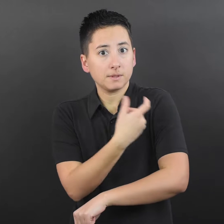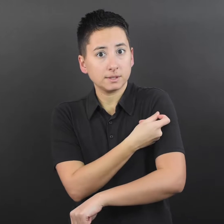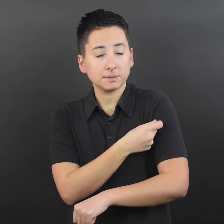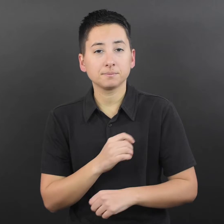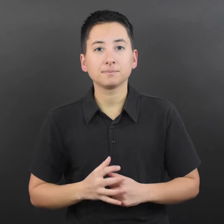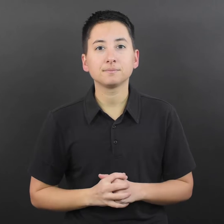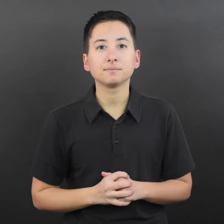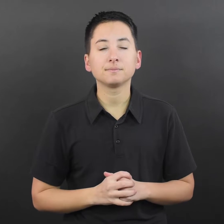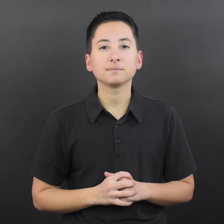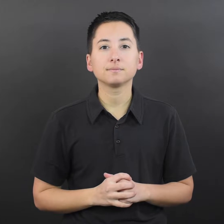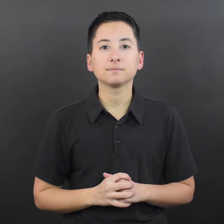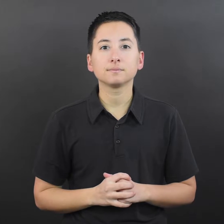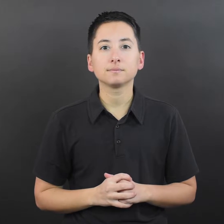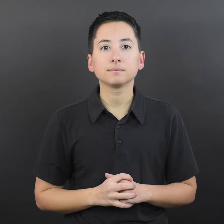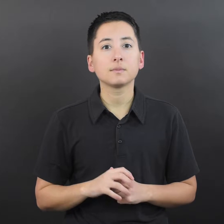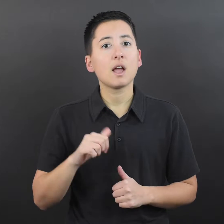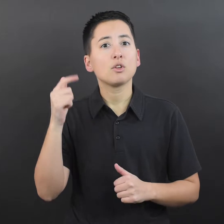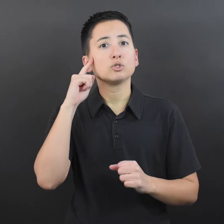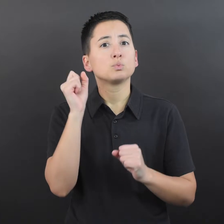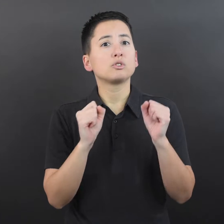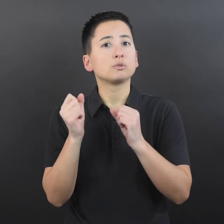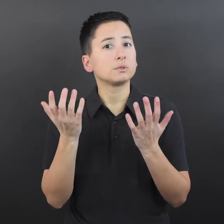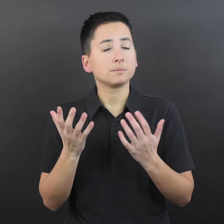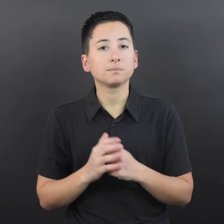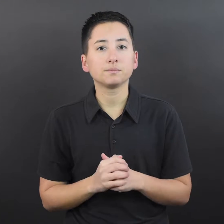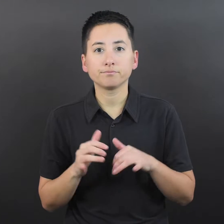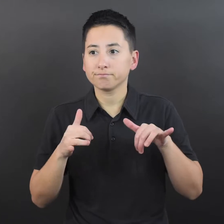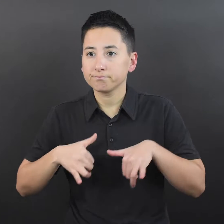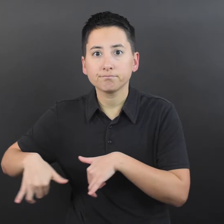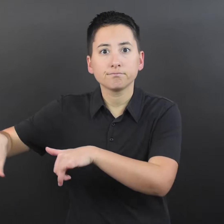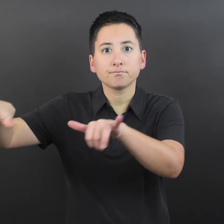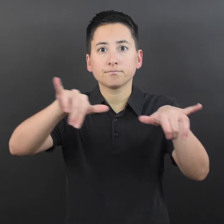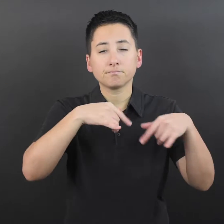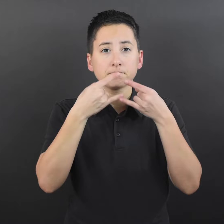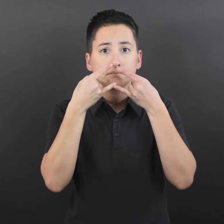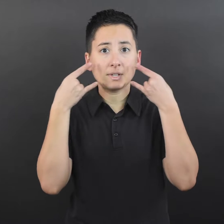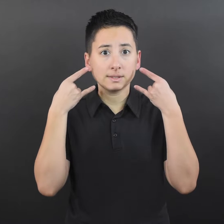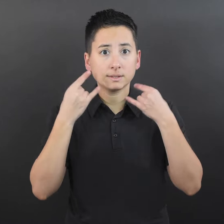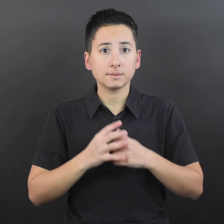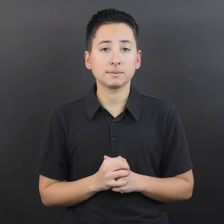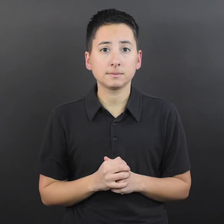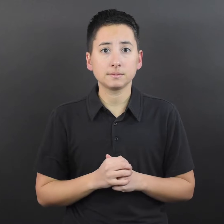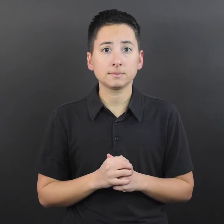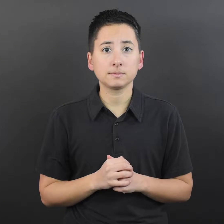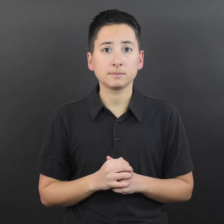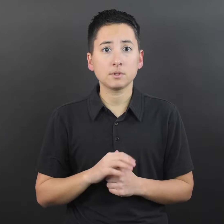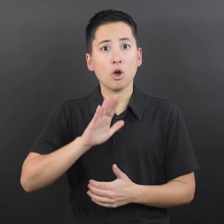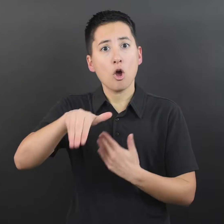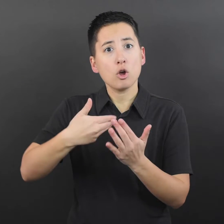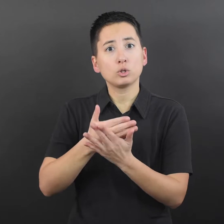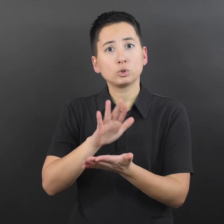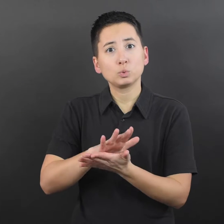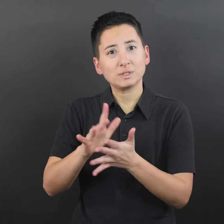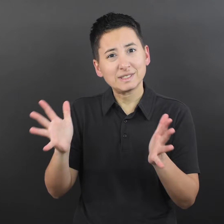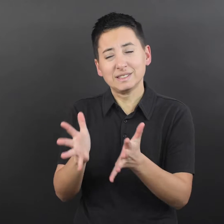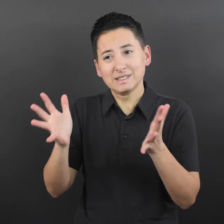five (5) years and older should be vaccinated. 2. Universal Masking. All schools are urged to